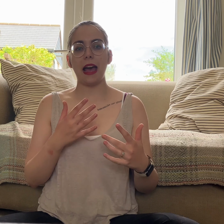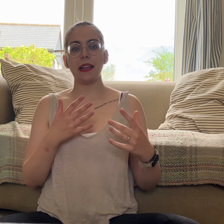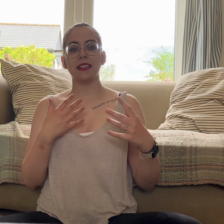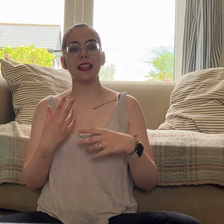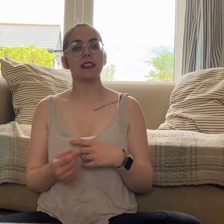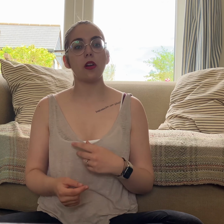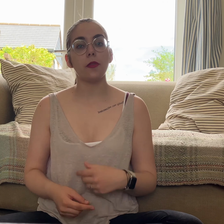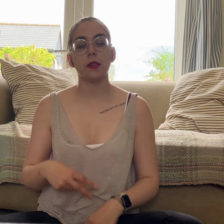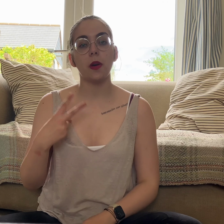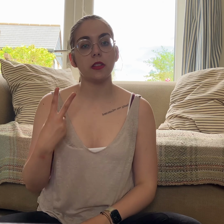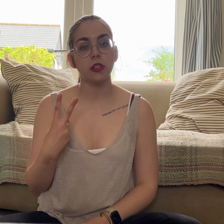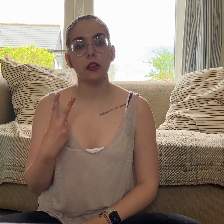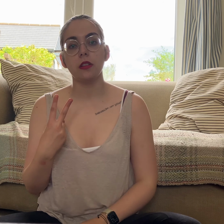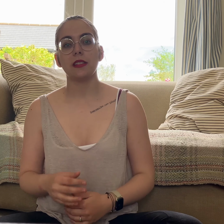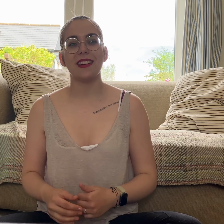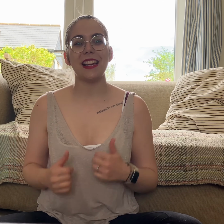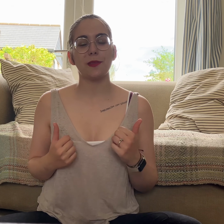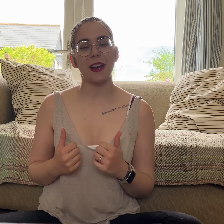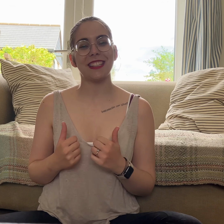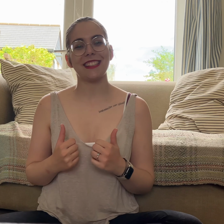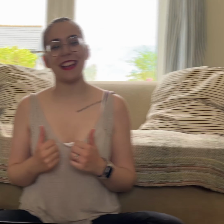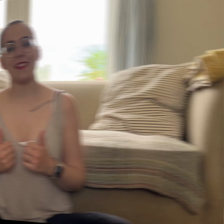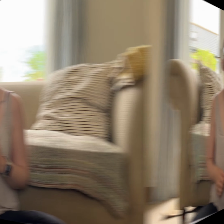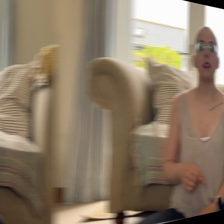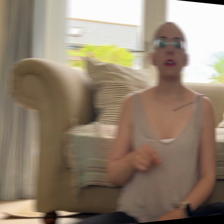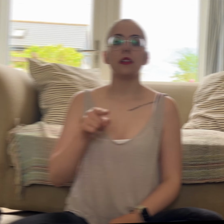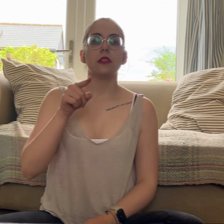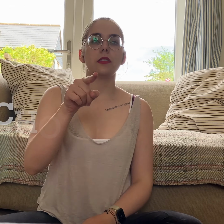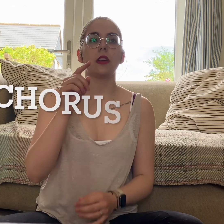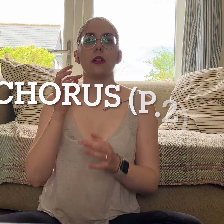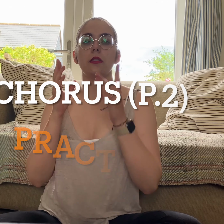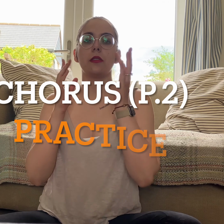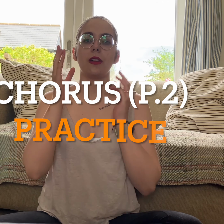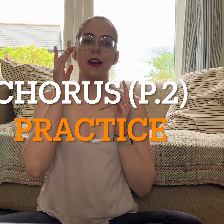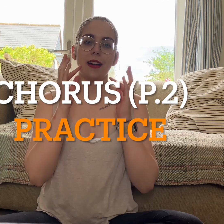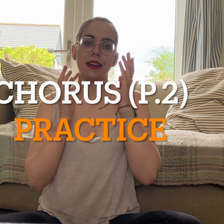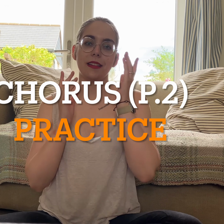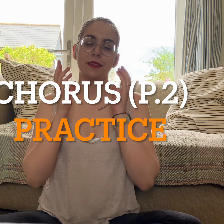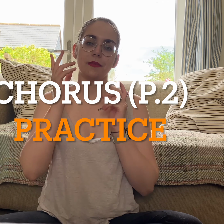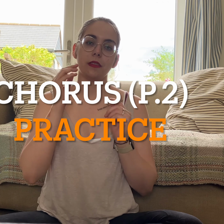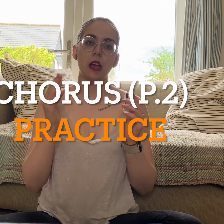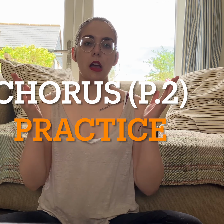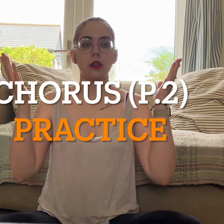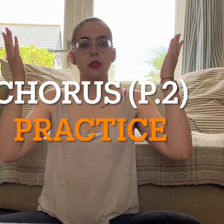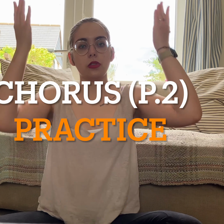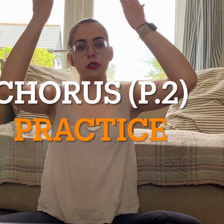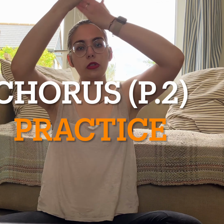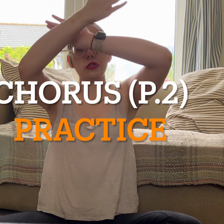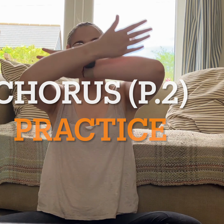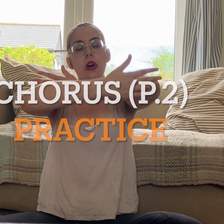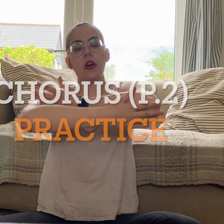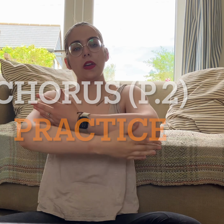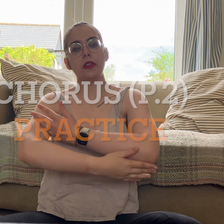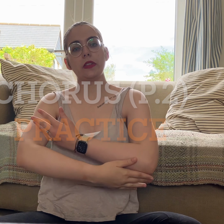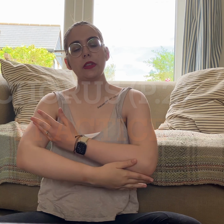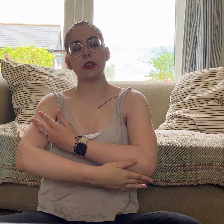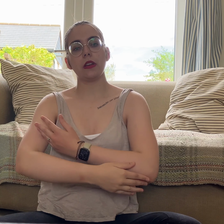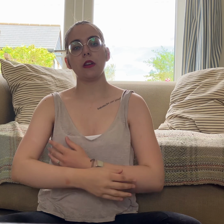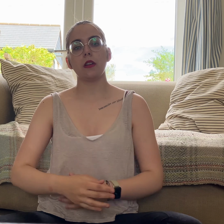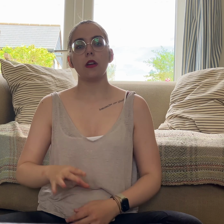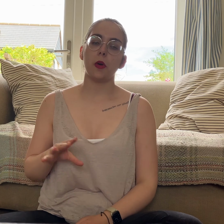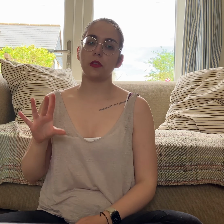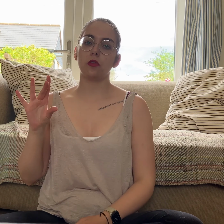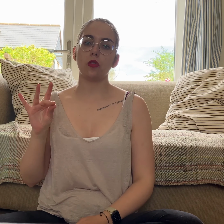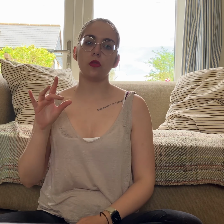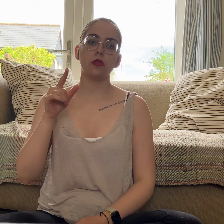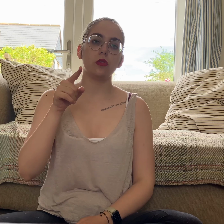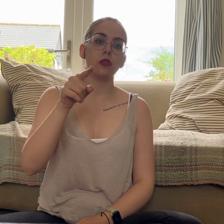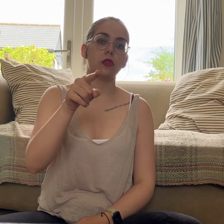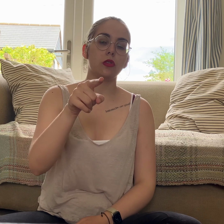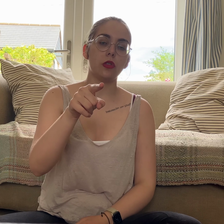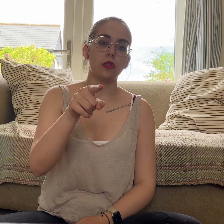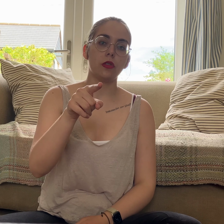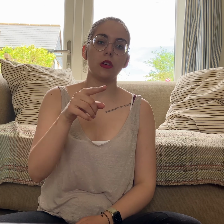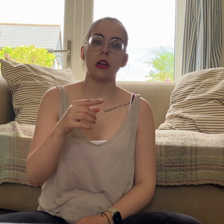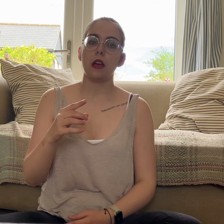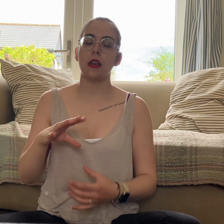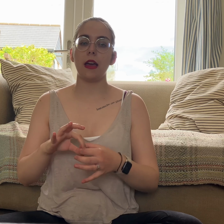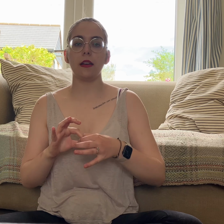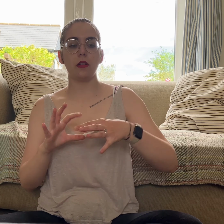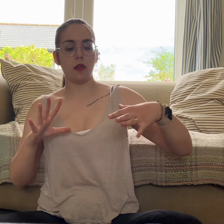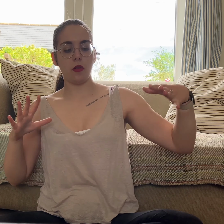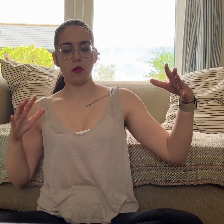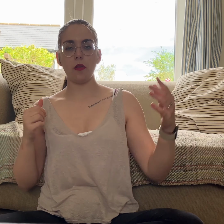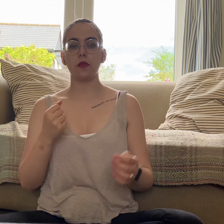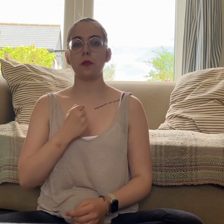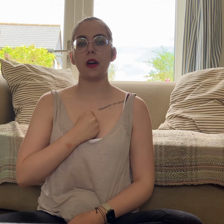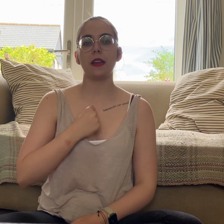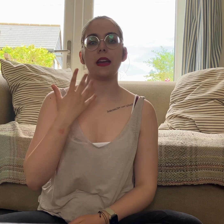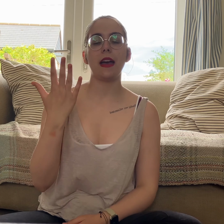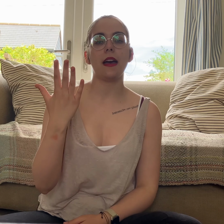And that's Chorus Part 2, so let's practice it! "So cry tonight, but don't you let go of my hand.